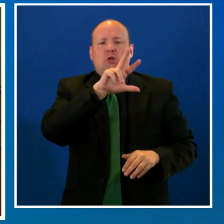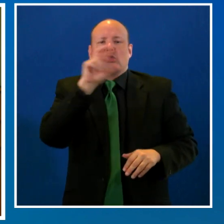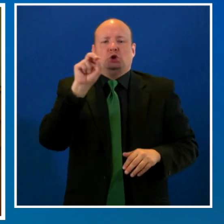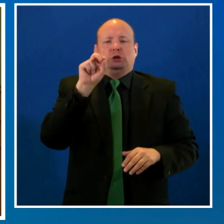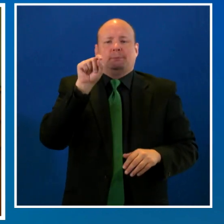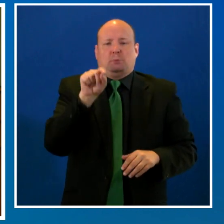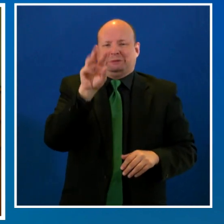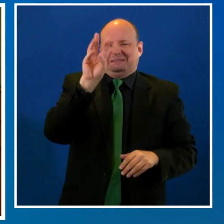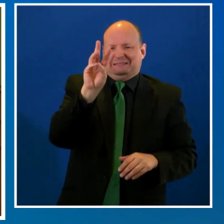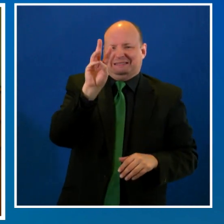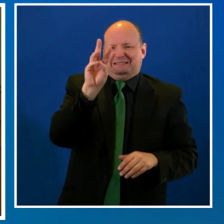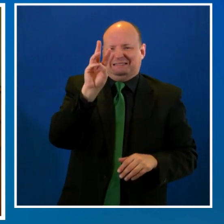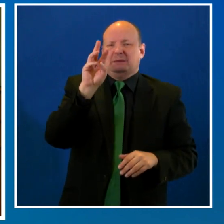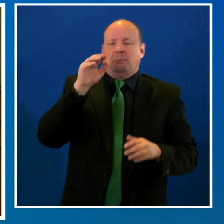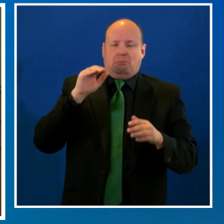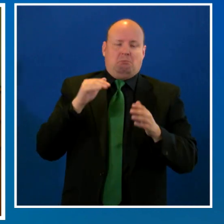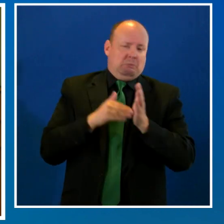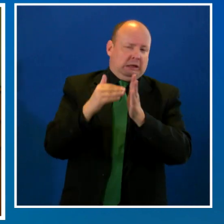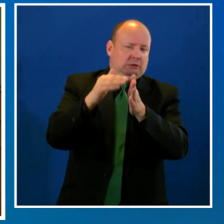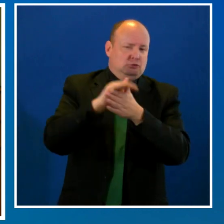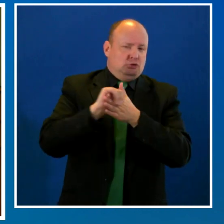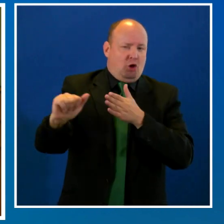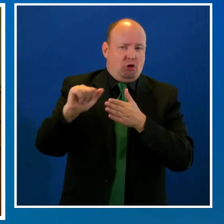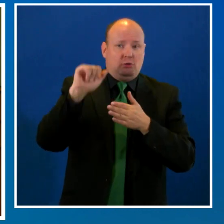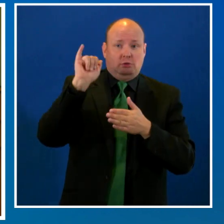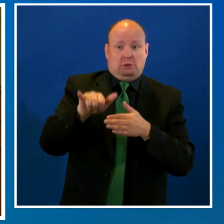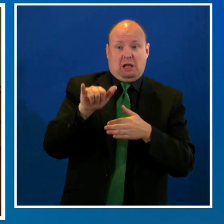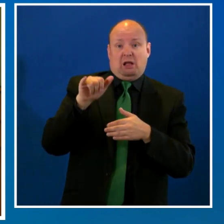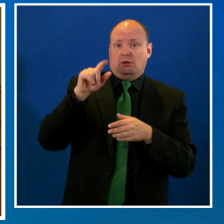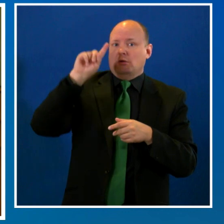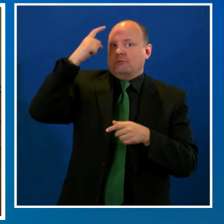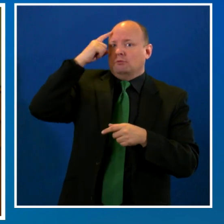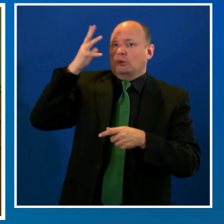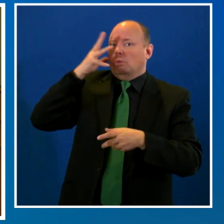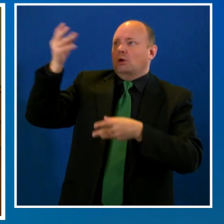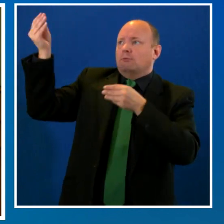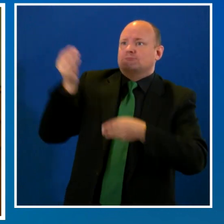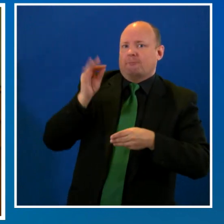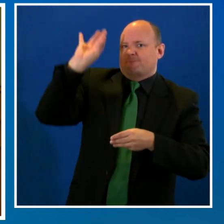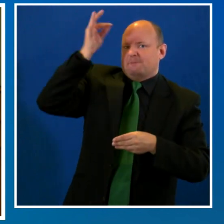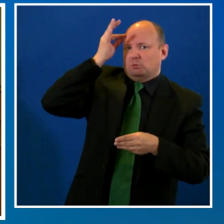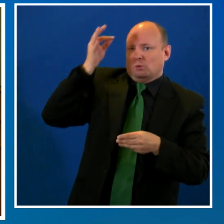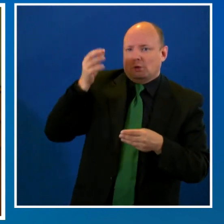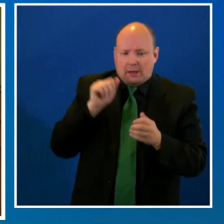federal government to support local pandemic recovery through the American Rescue Plan Act.